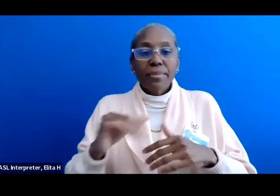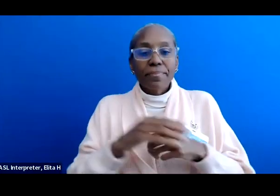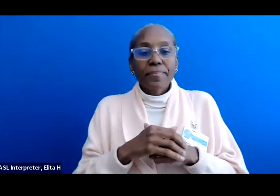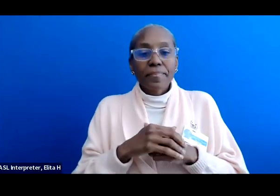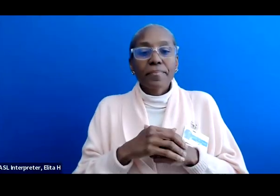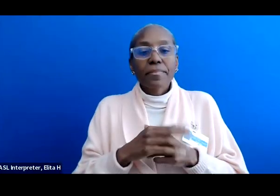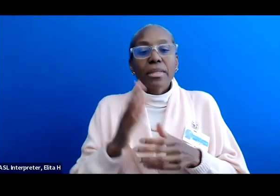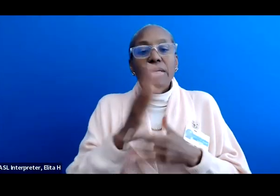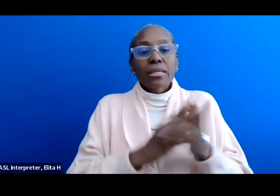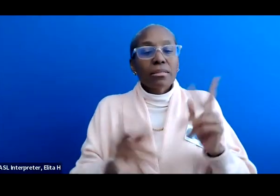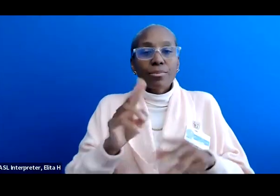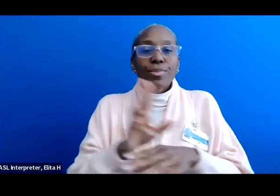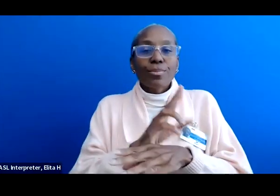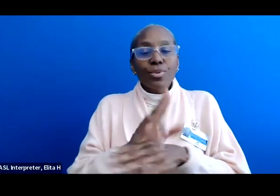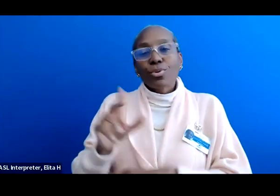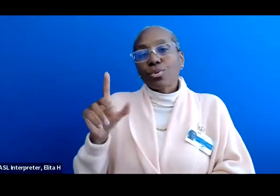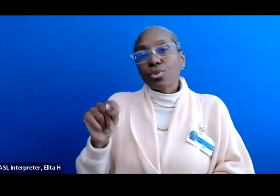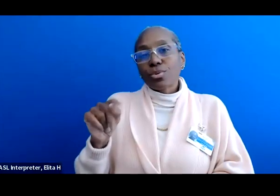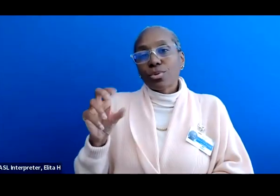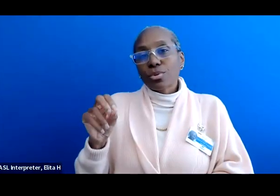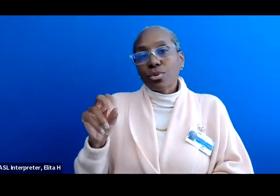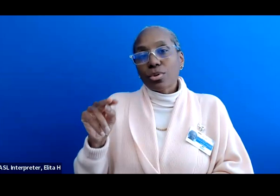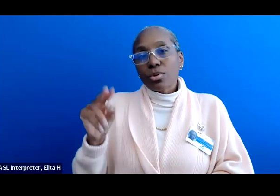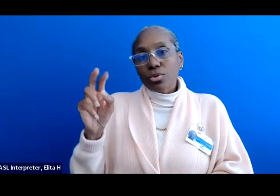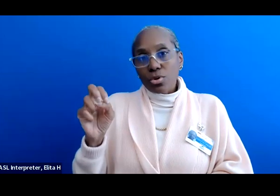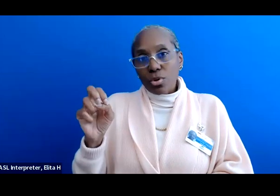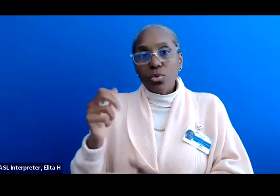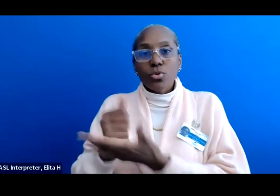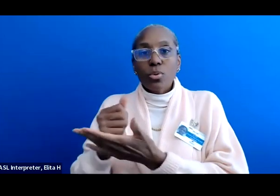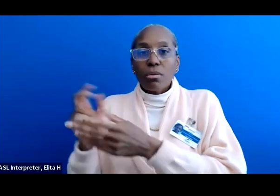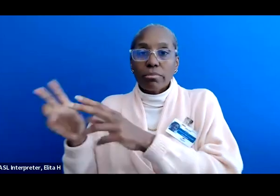Some people will use their tone to help them transfer so that they can do a